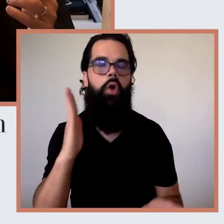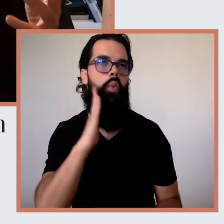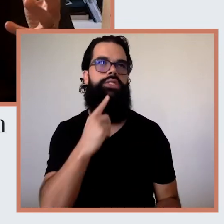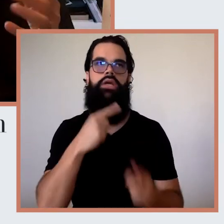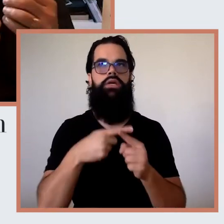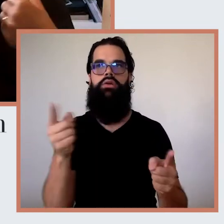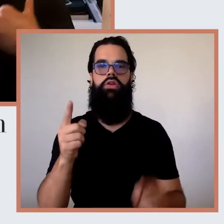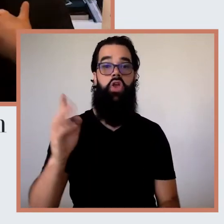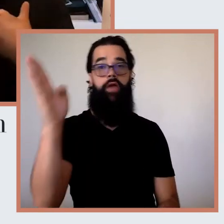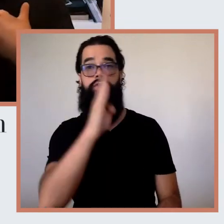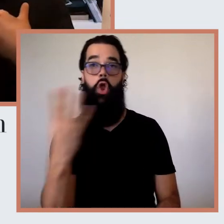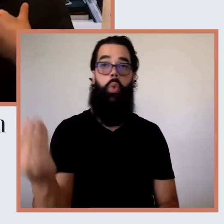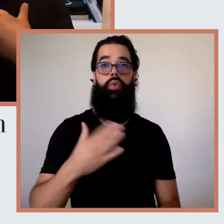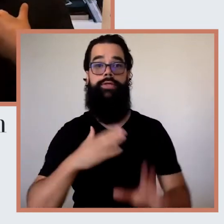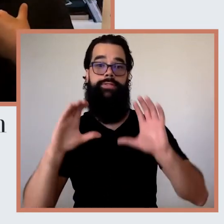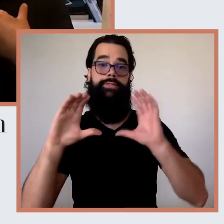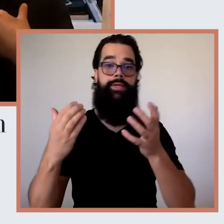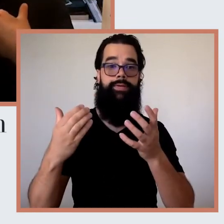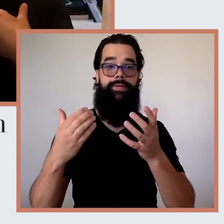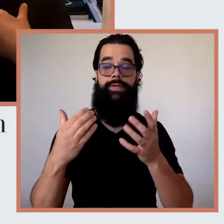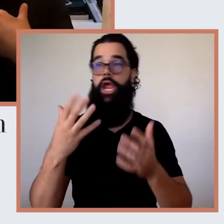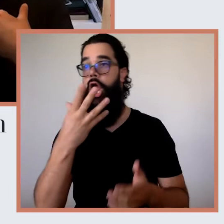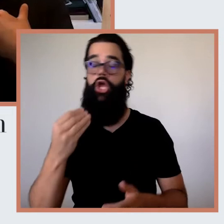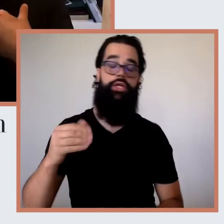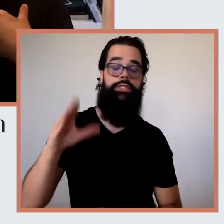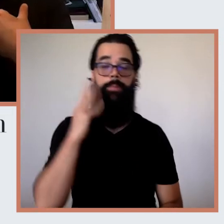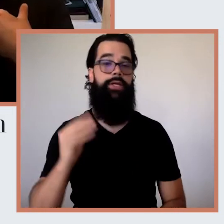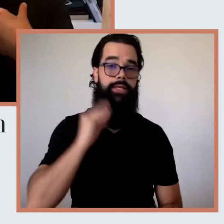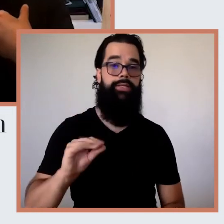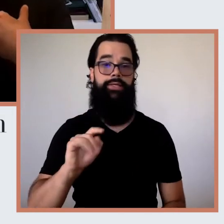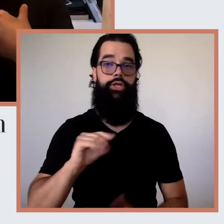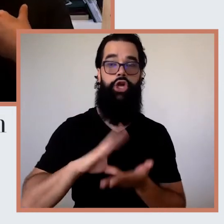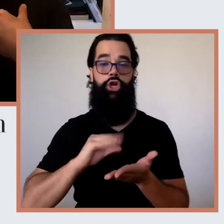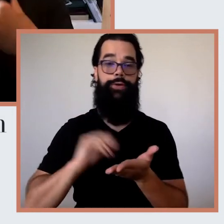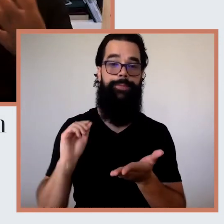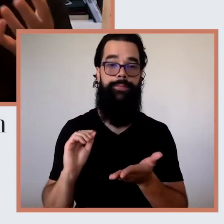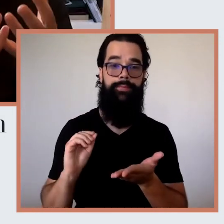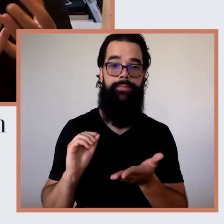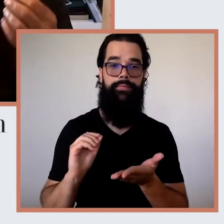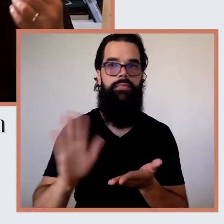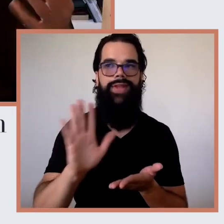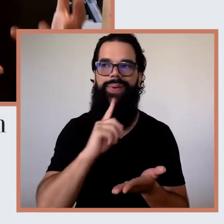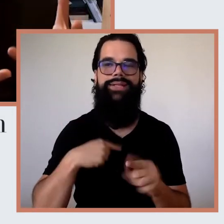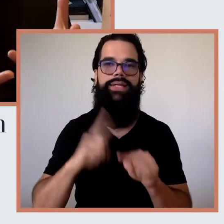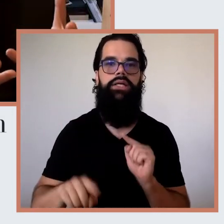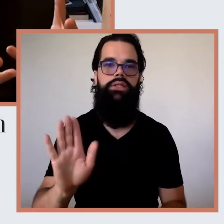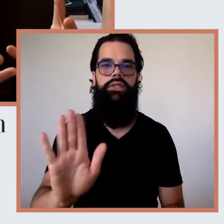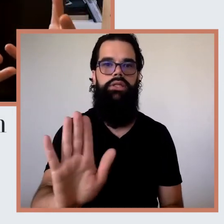and I would never say, "Don't come to my class," come and experience it and learn.